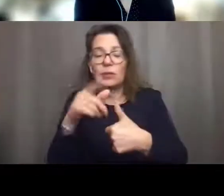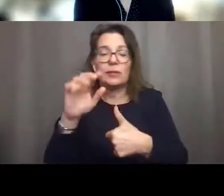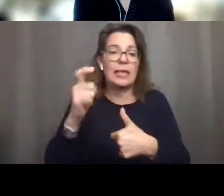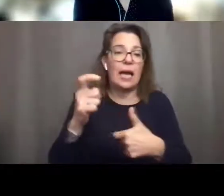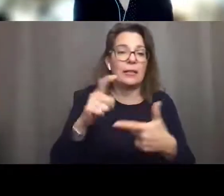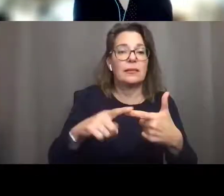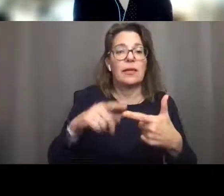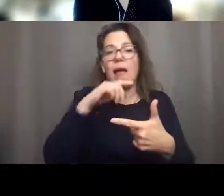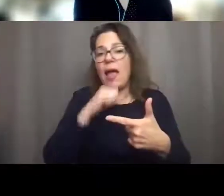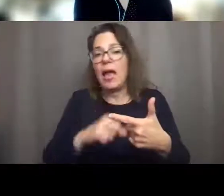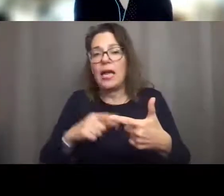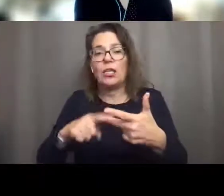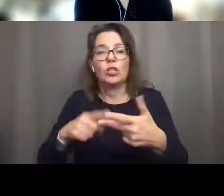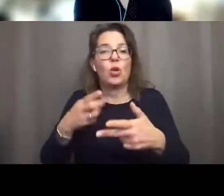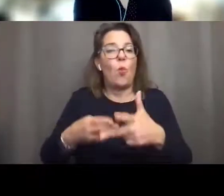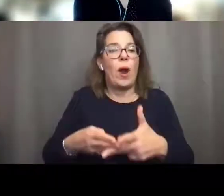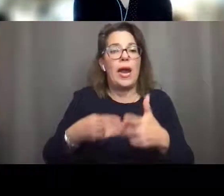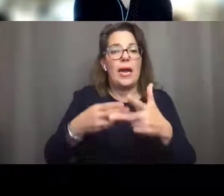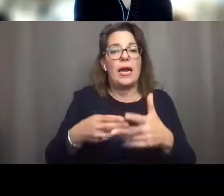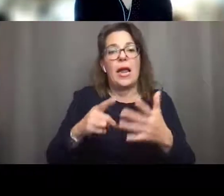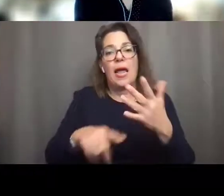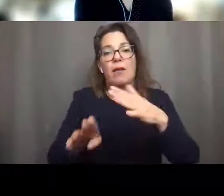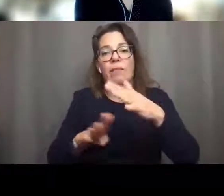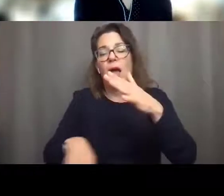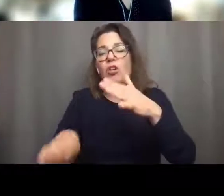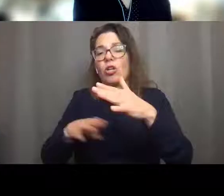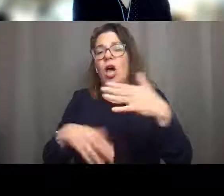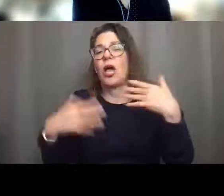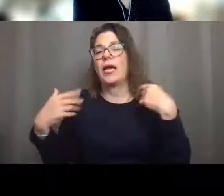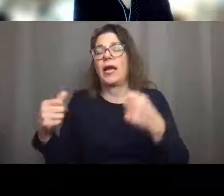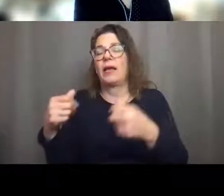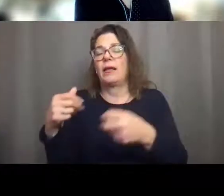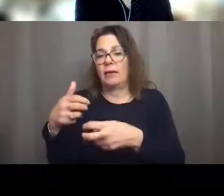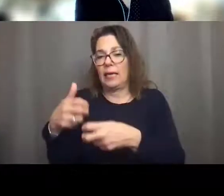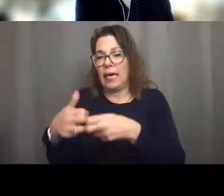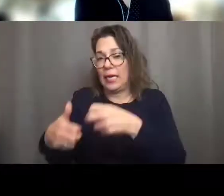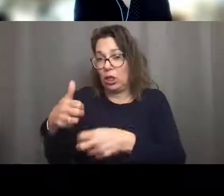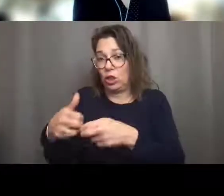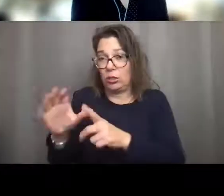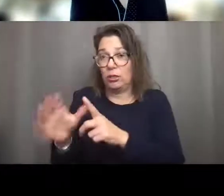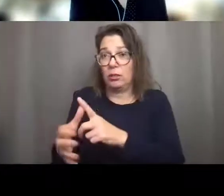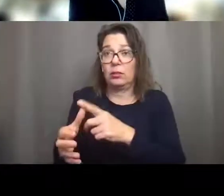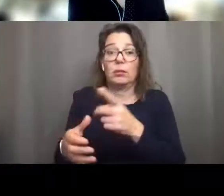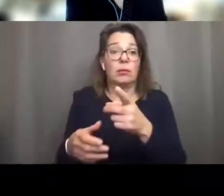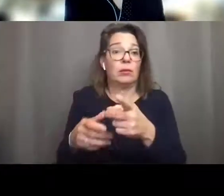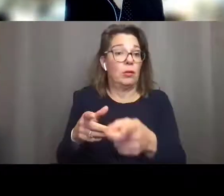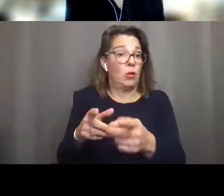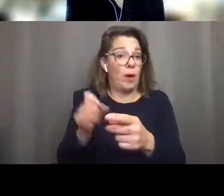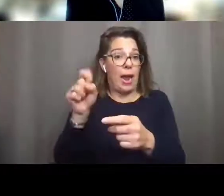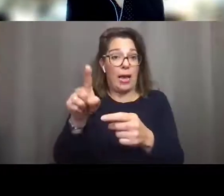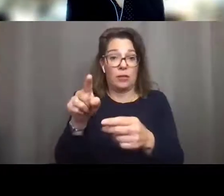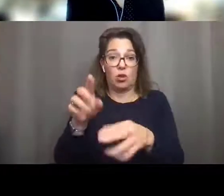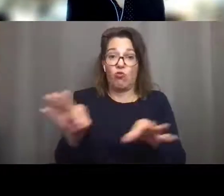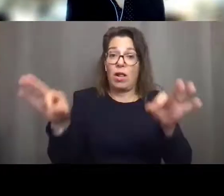and any underlying health conditions. So in the application, we asked that you explain how relevant biological variables, such as sex,